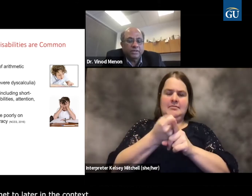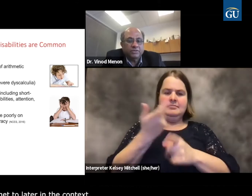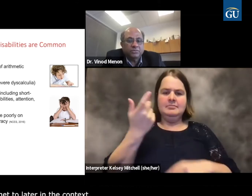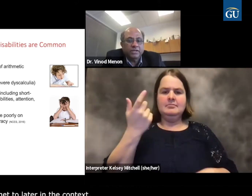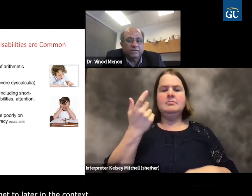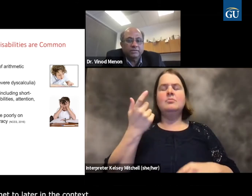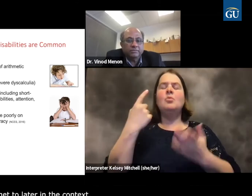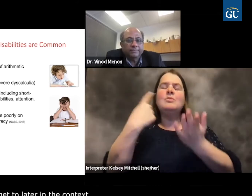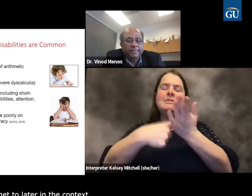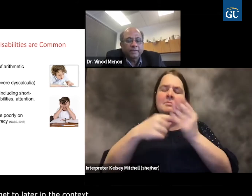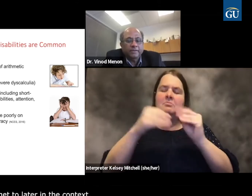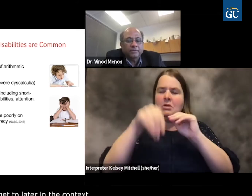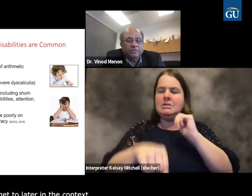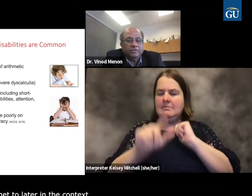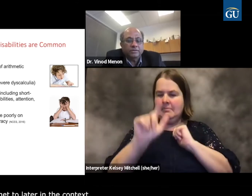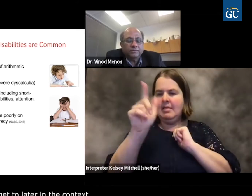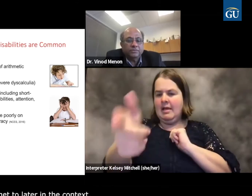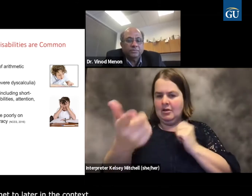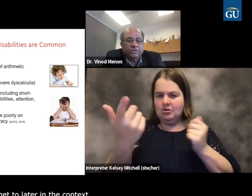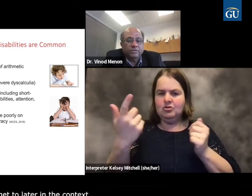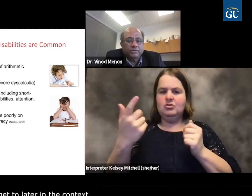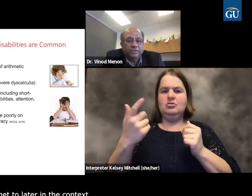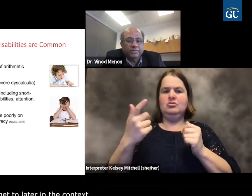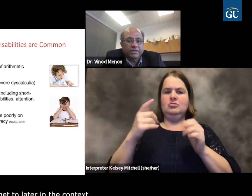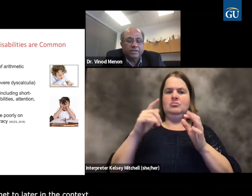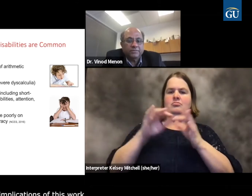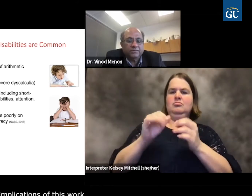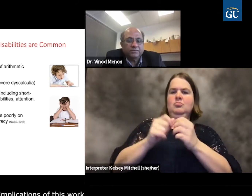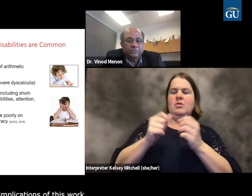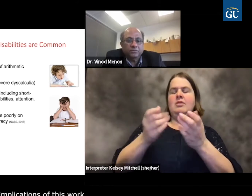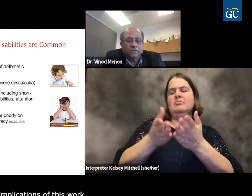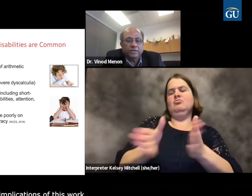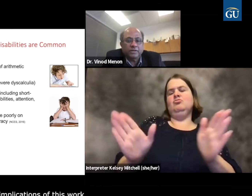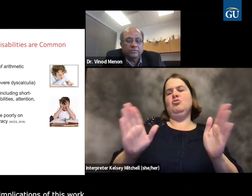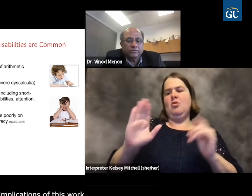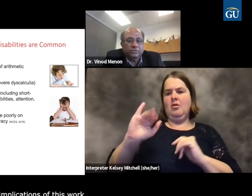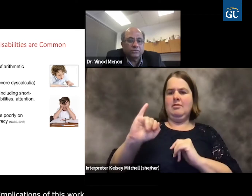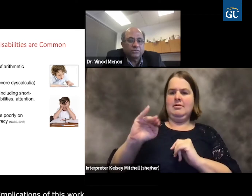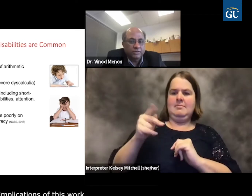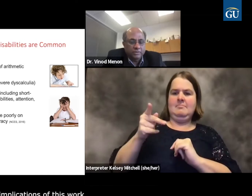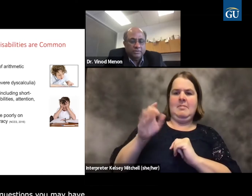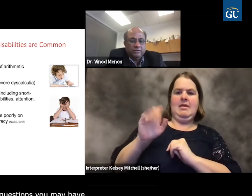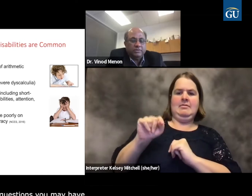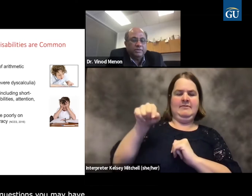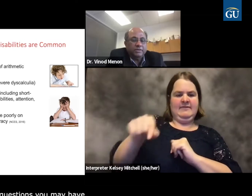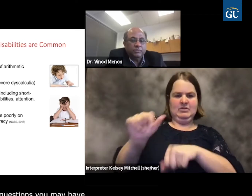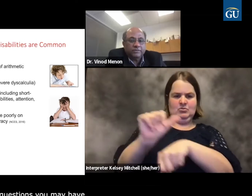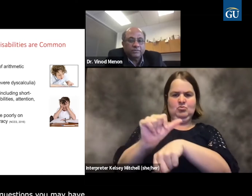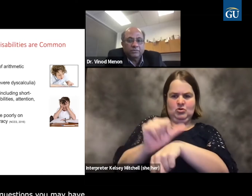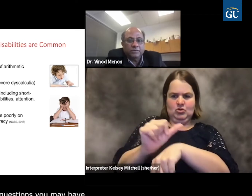we can get to later in the context the broader implications